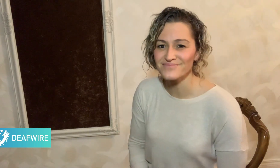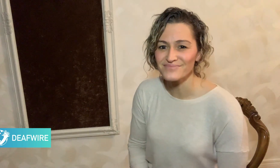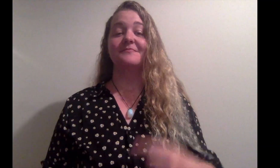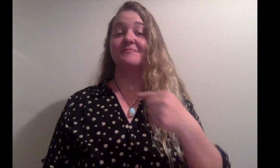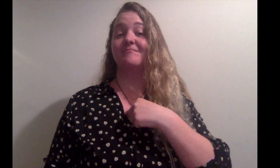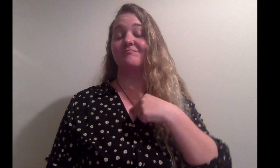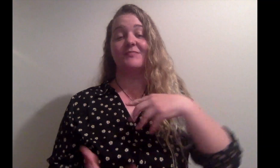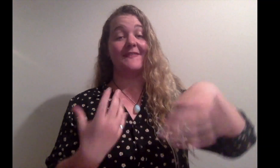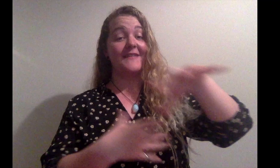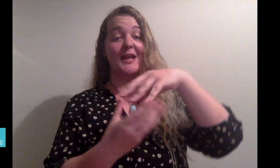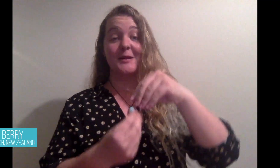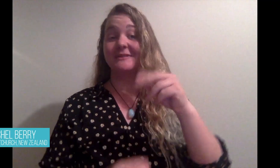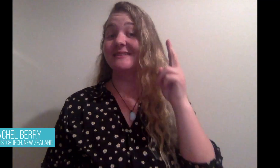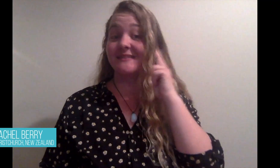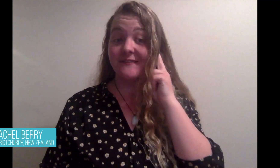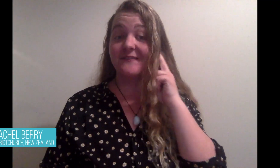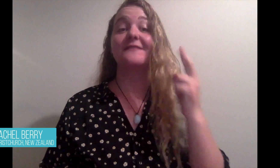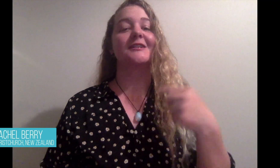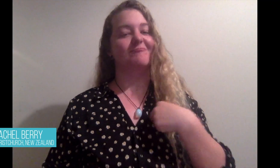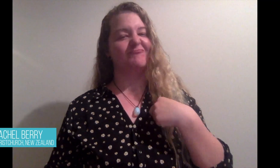[Rachel]: I have a Deaf family